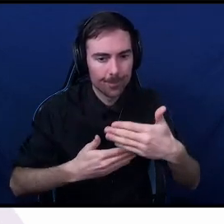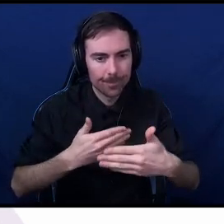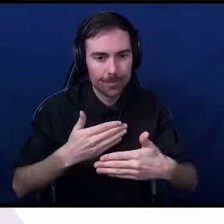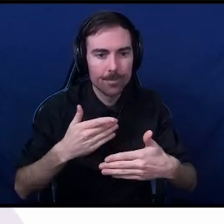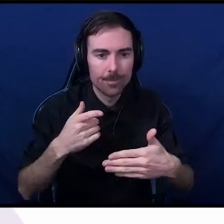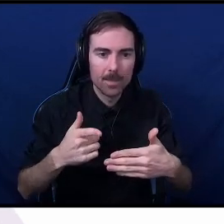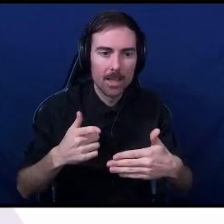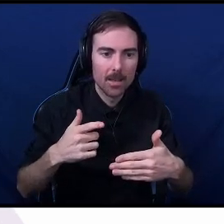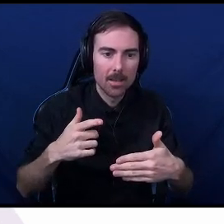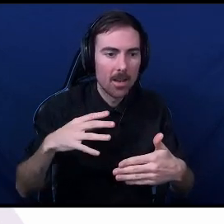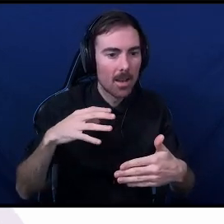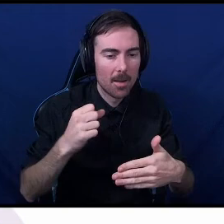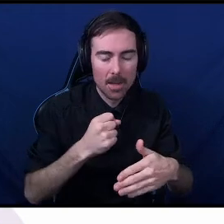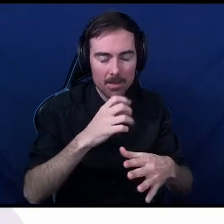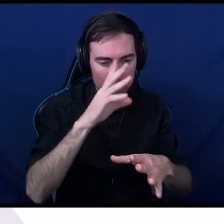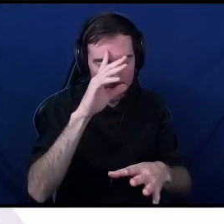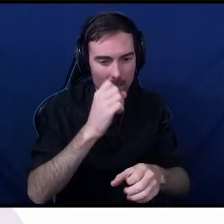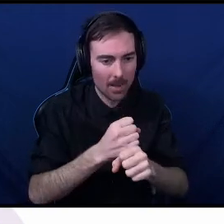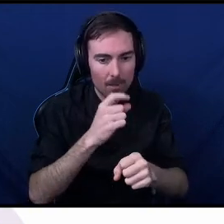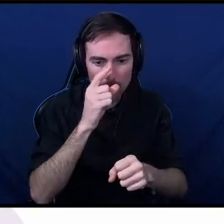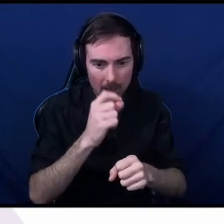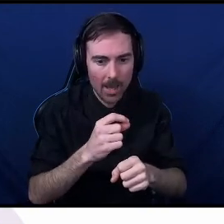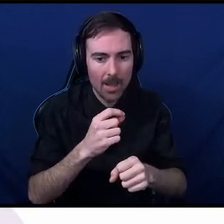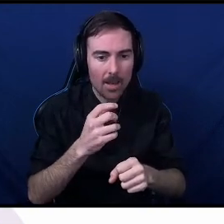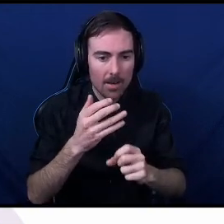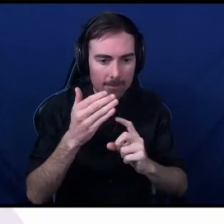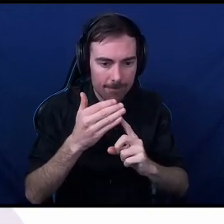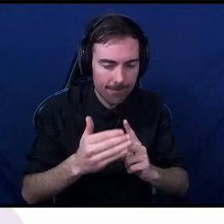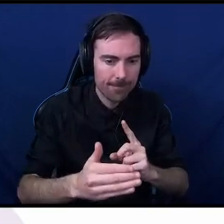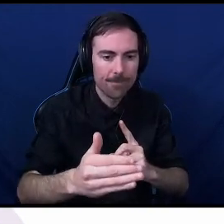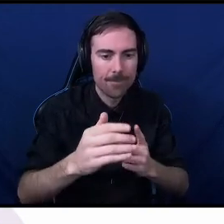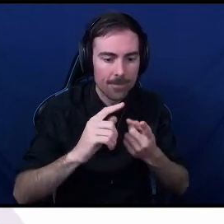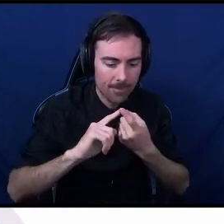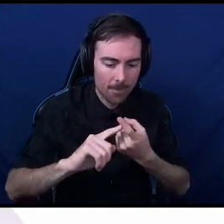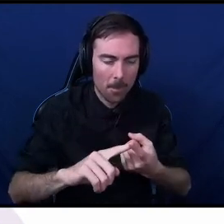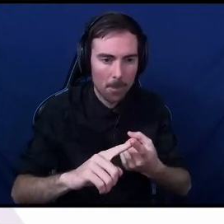that belief to go forward. Like, I don't get to talk to you today, if I didn't believe that there was opportunities and some